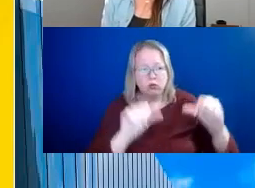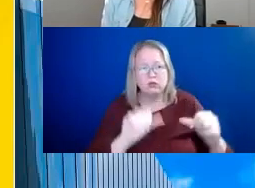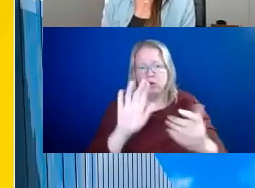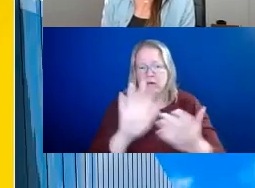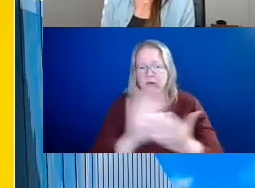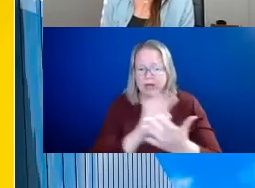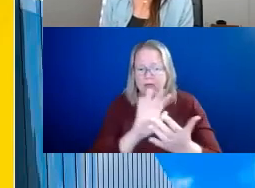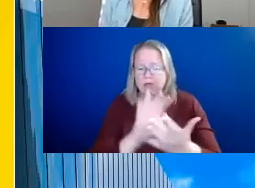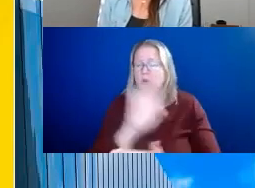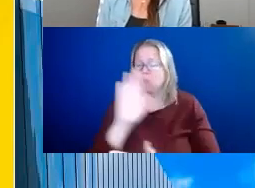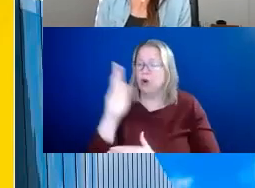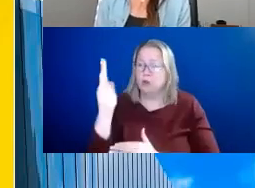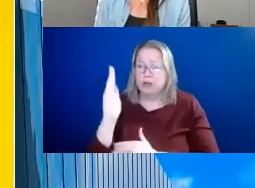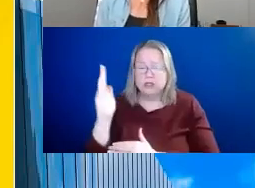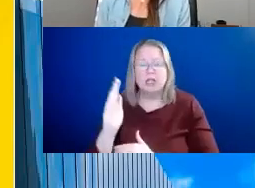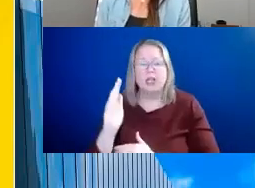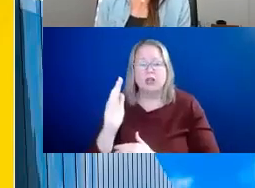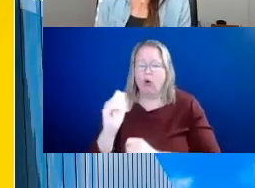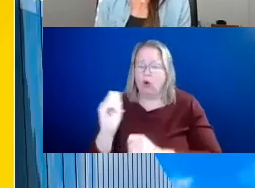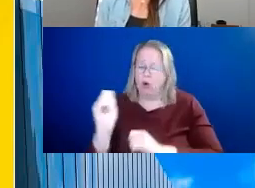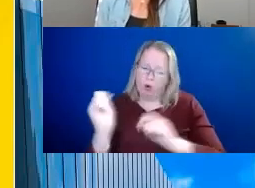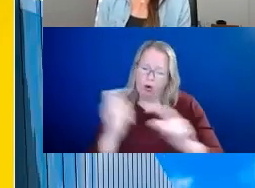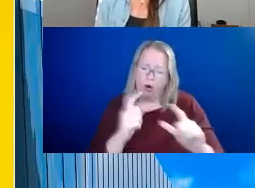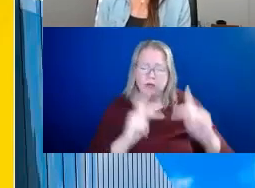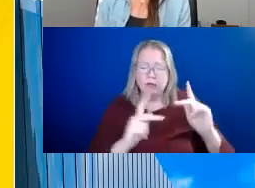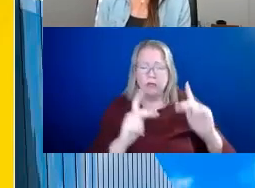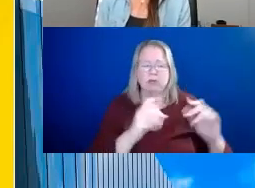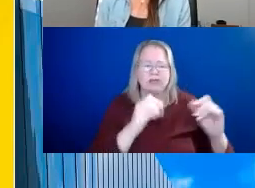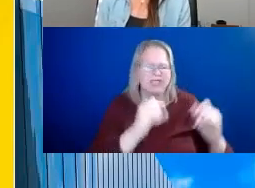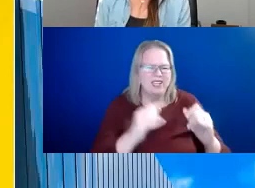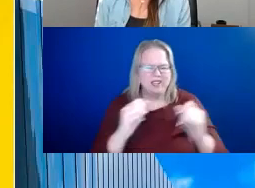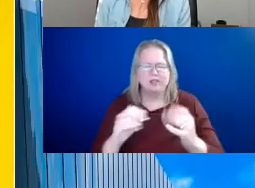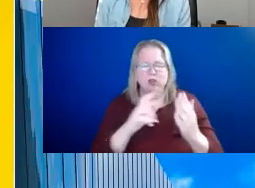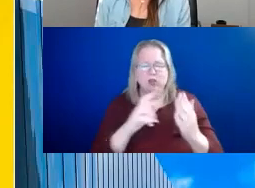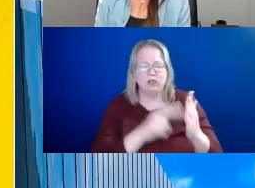presentation, everybody has to individually 12:19:37 register for the conference.